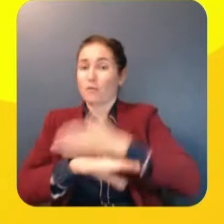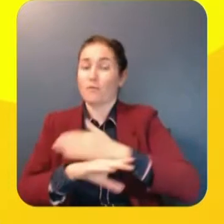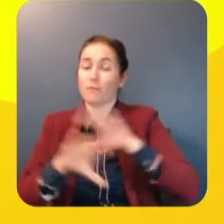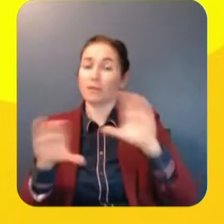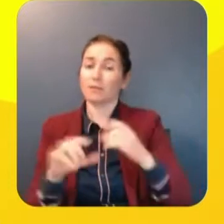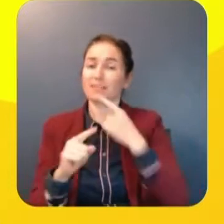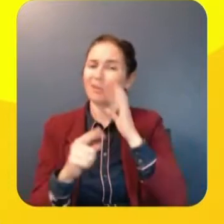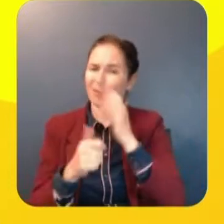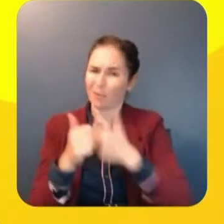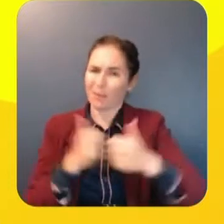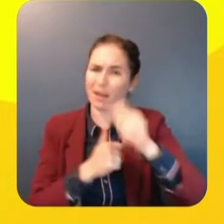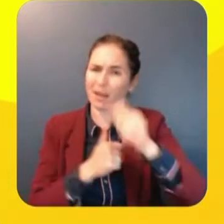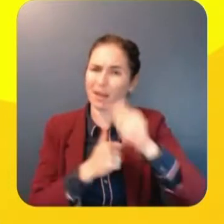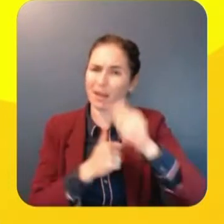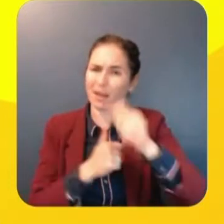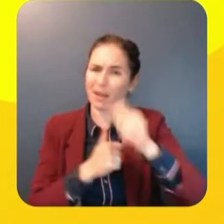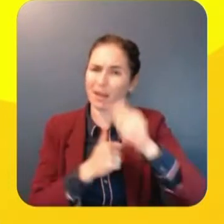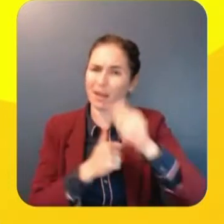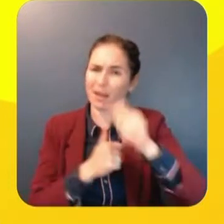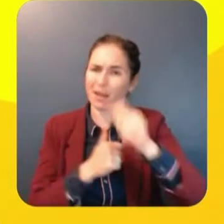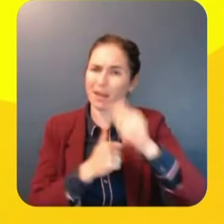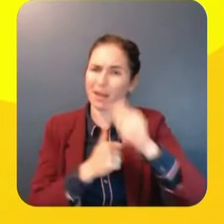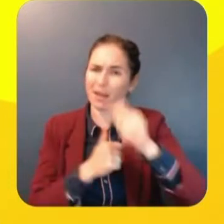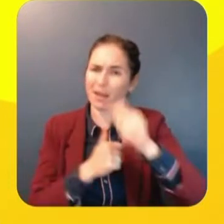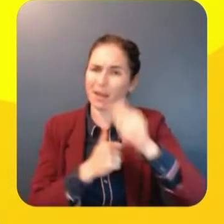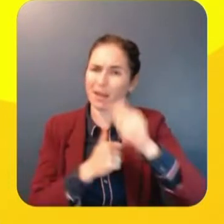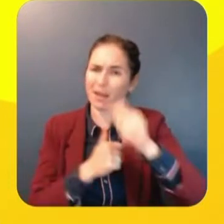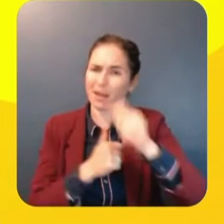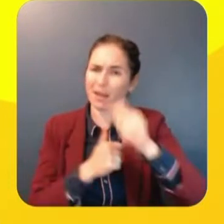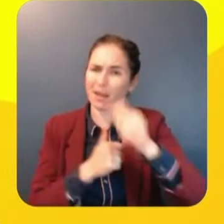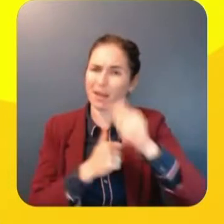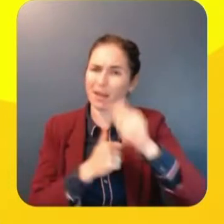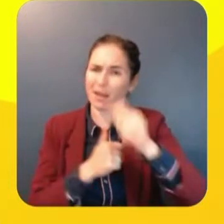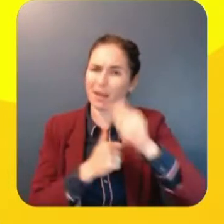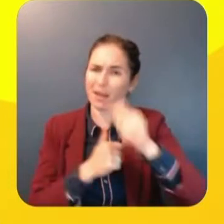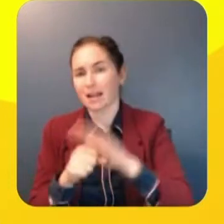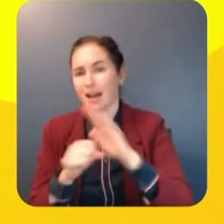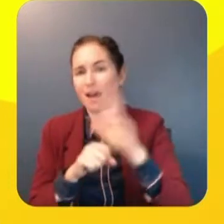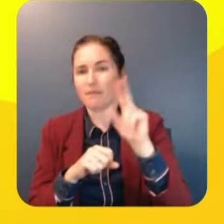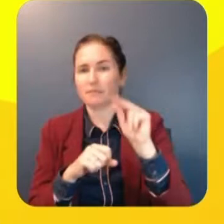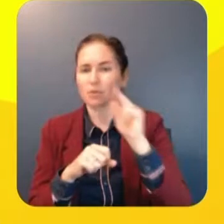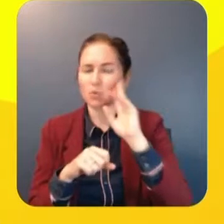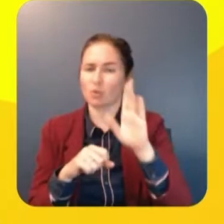So what we've done to this point, that's not good enough. We're going to double the pace at which we're